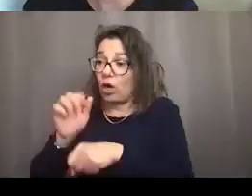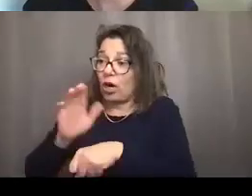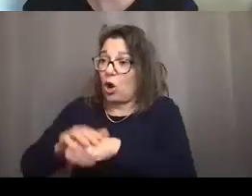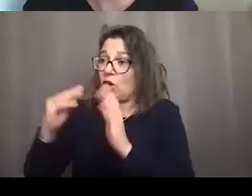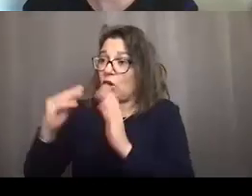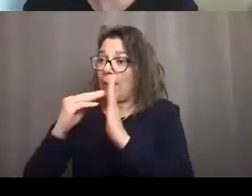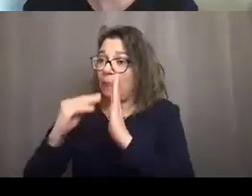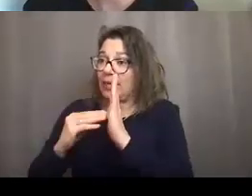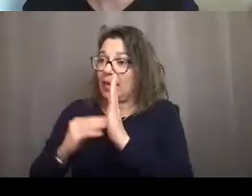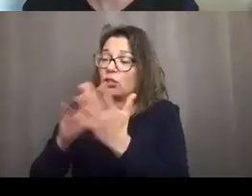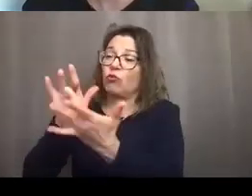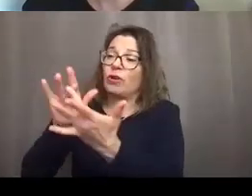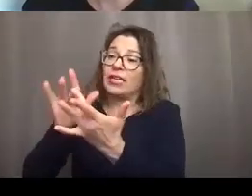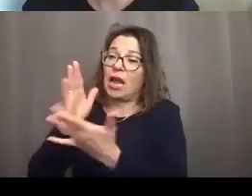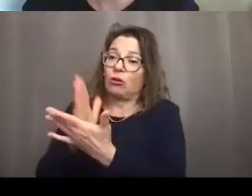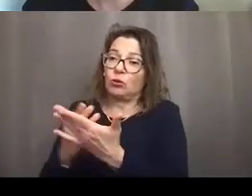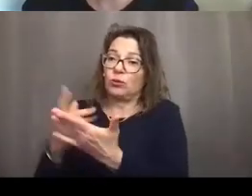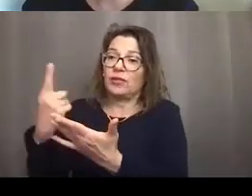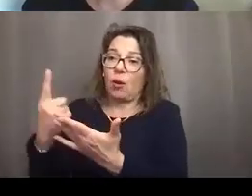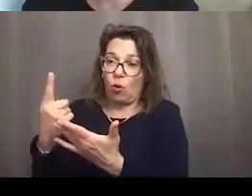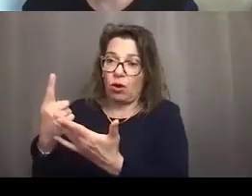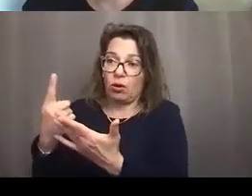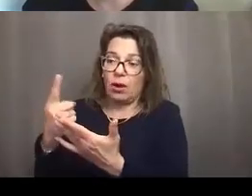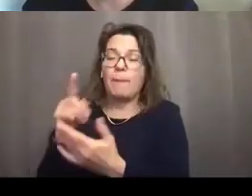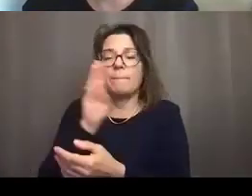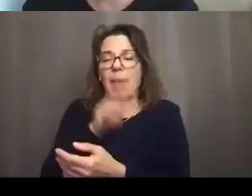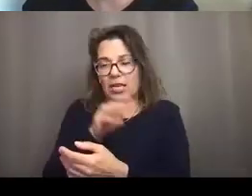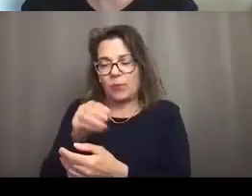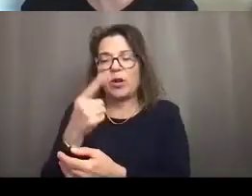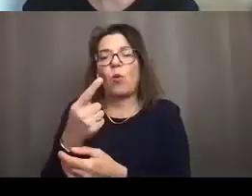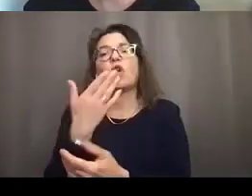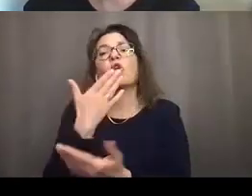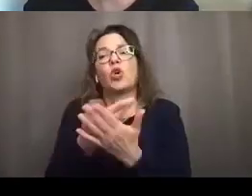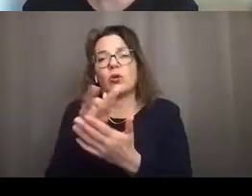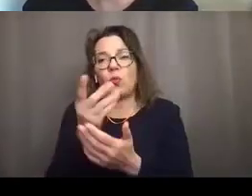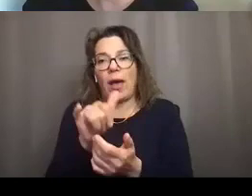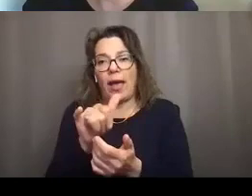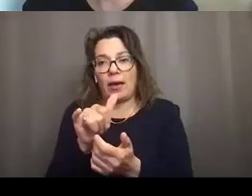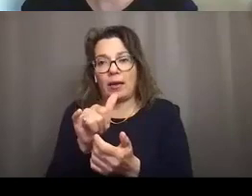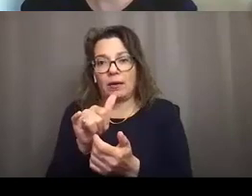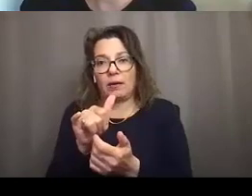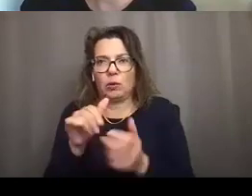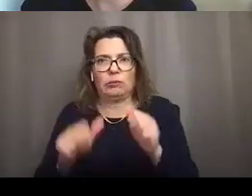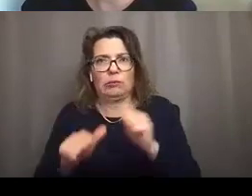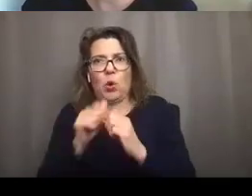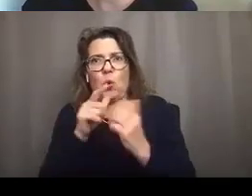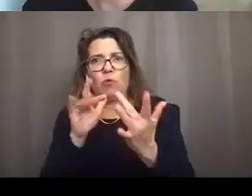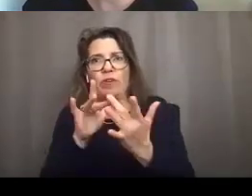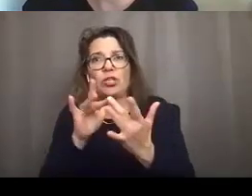reach out to someone and Matchmaker is one good way if you aren't aware of who to reach out to you can find a program officer